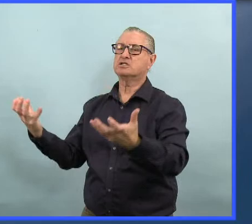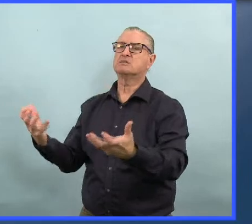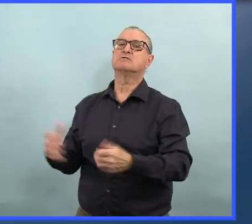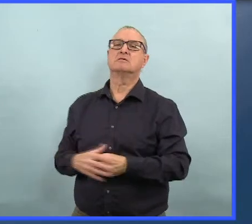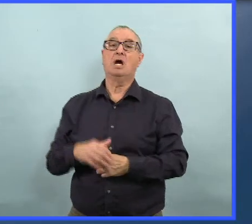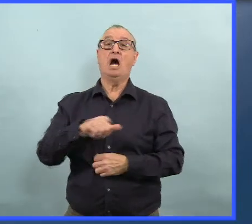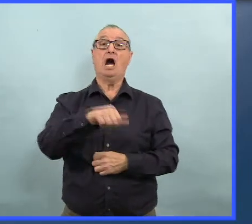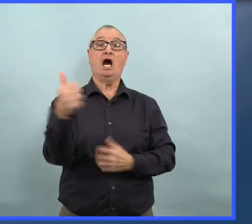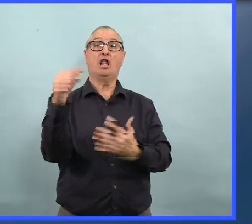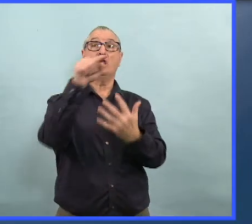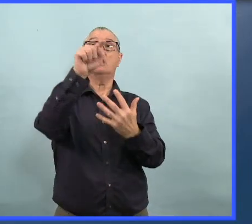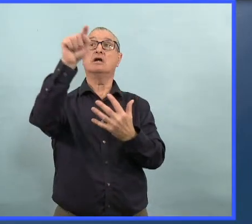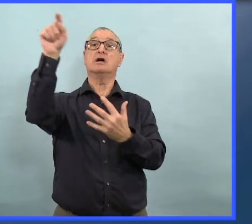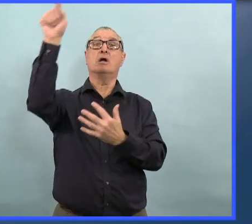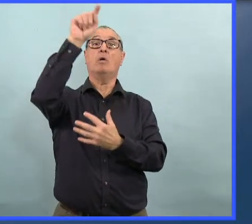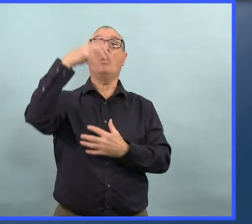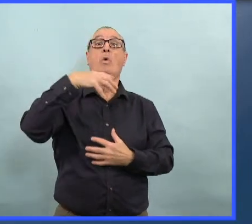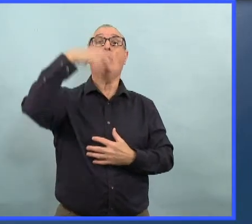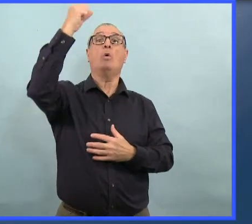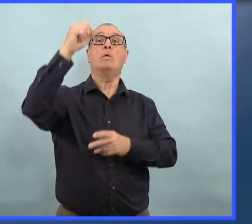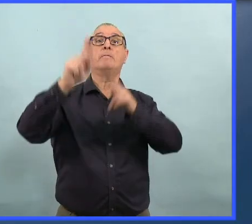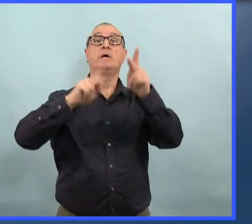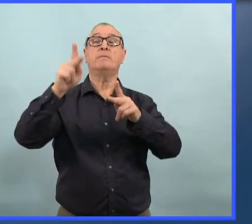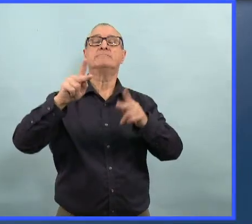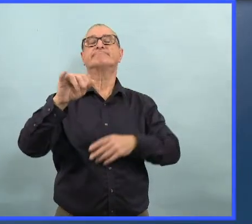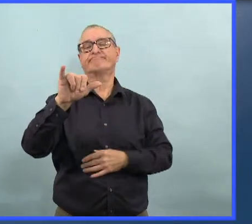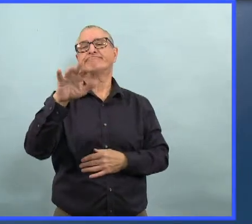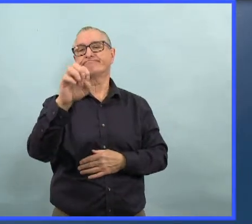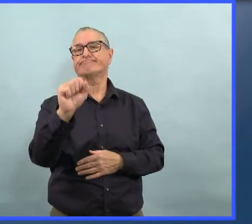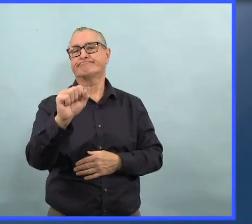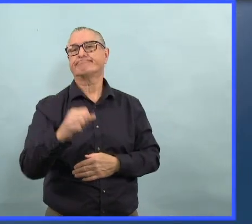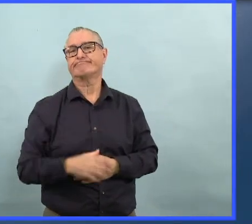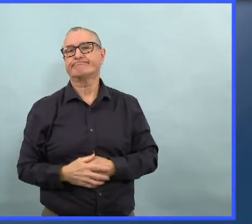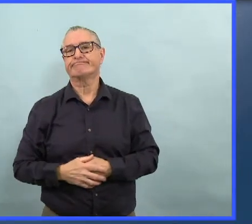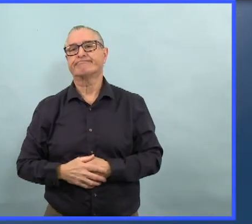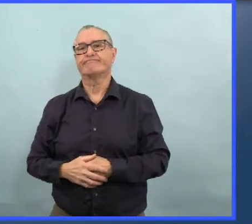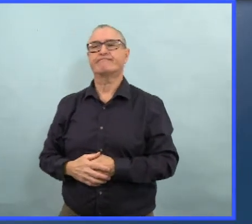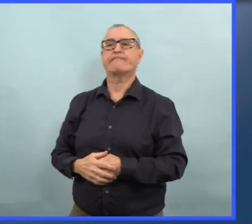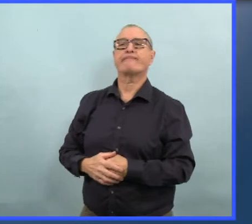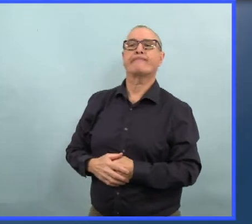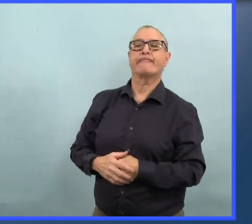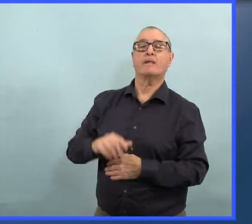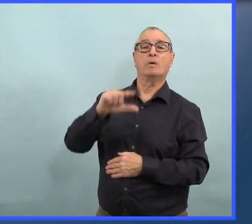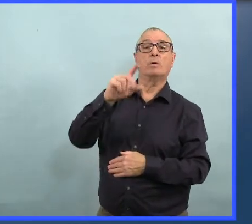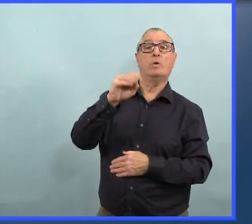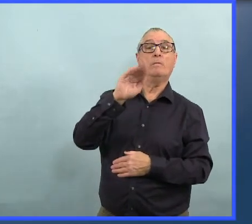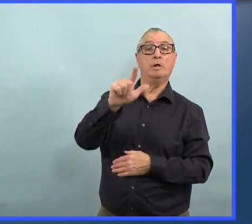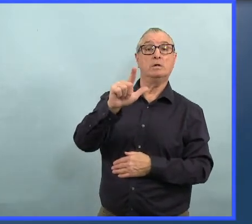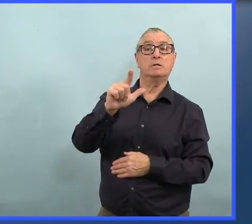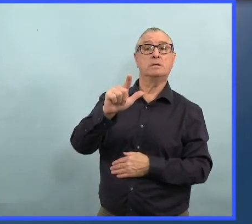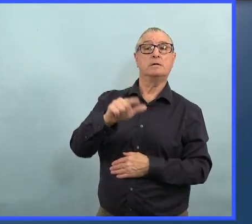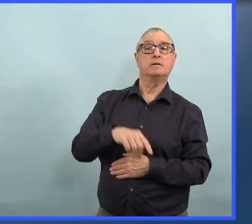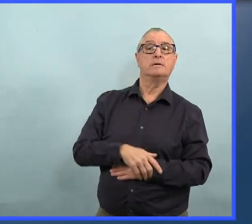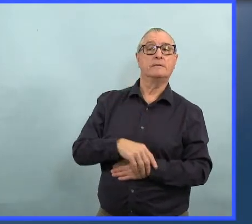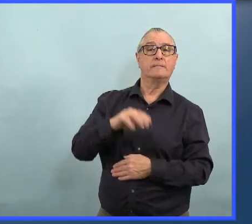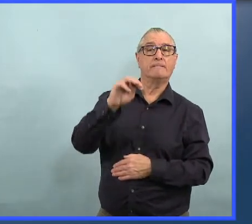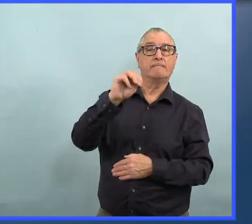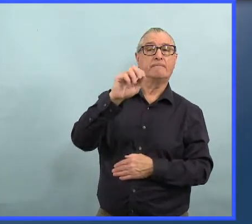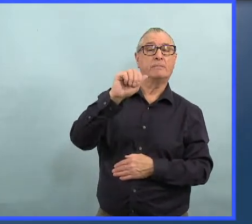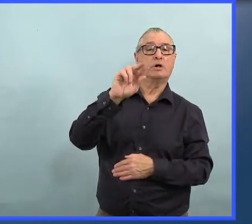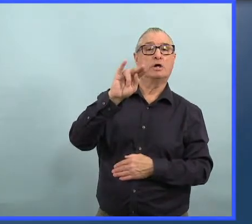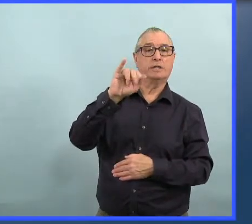from global news marnie hi um dr russon with more and more people uh testing positive for